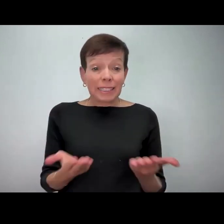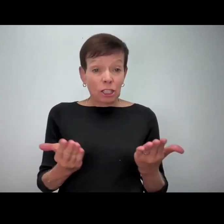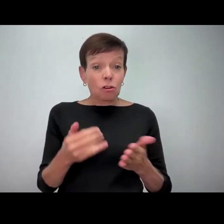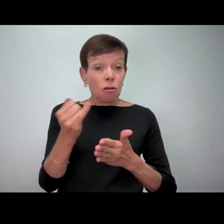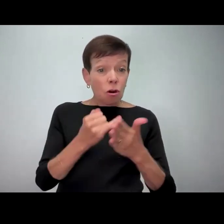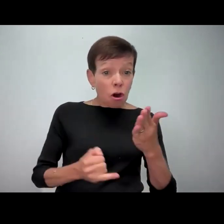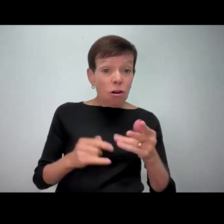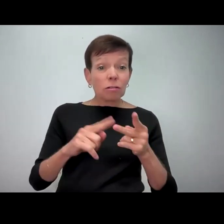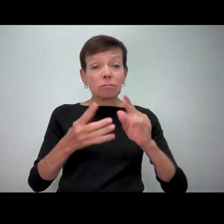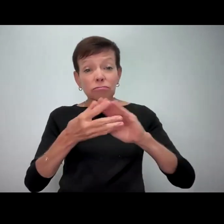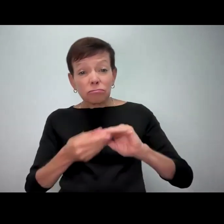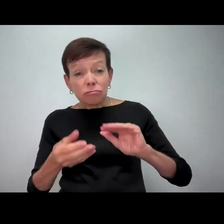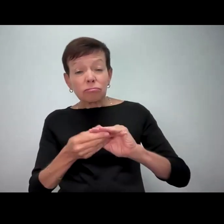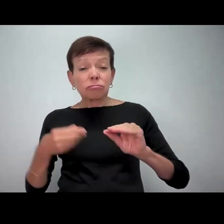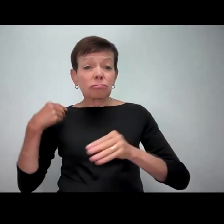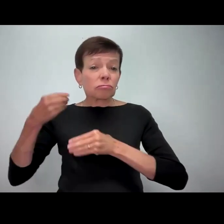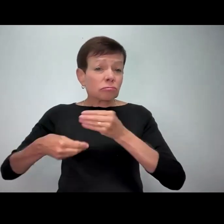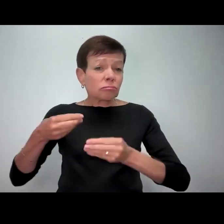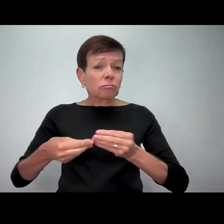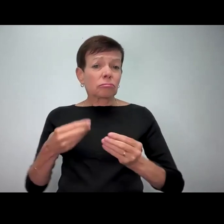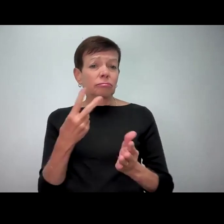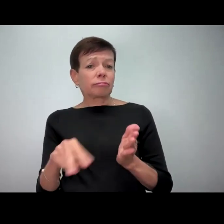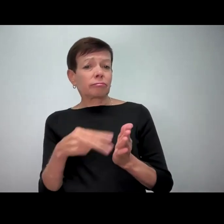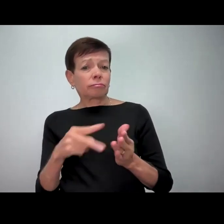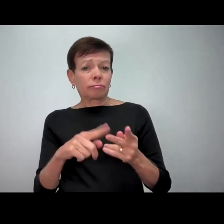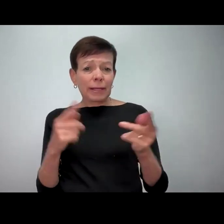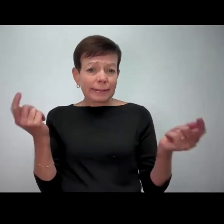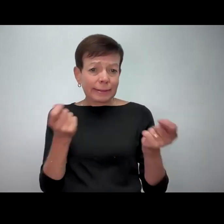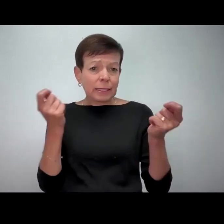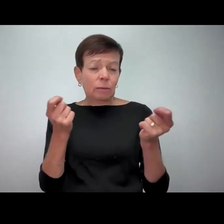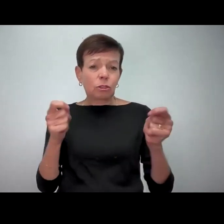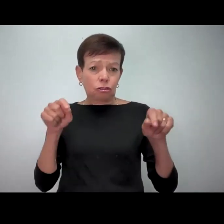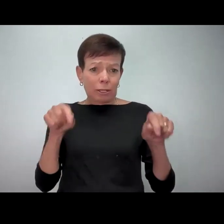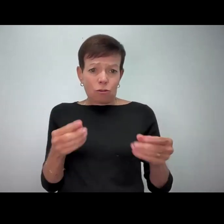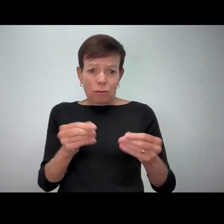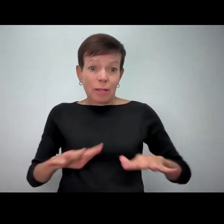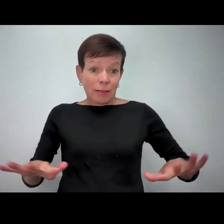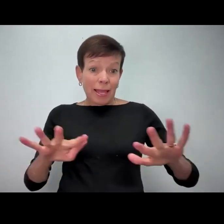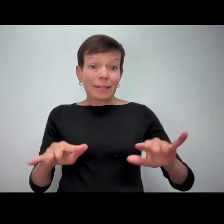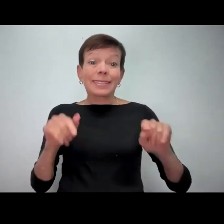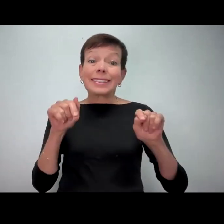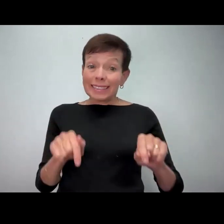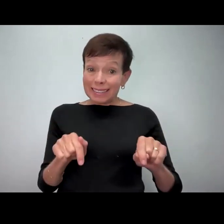since time immemorial and it is in the spirit of this land and its people that we do our work.